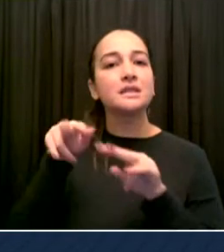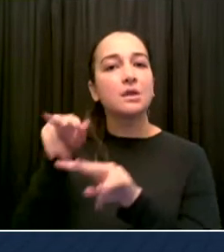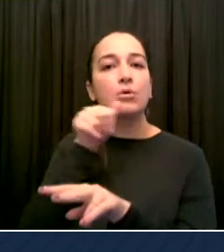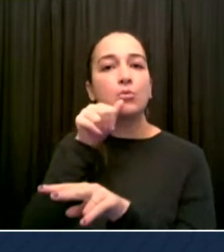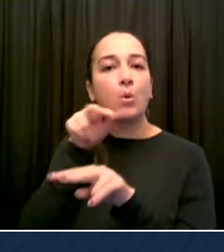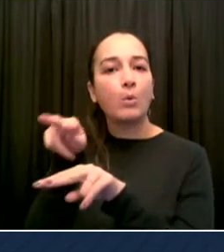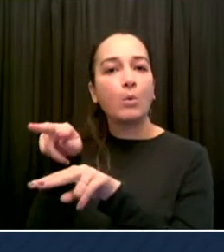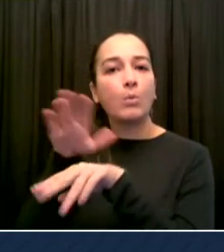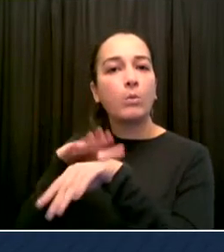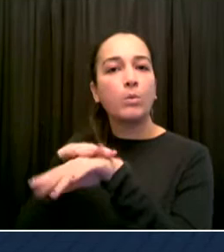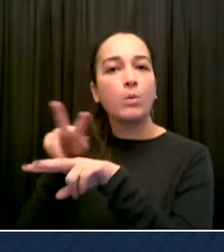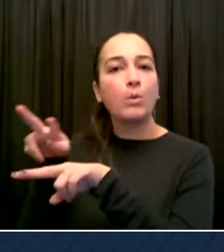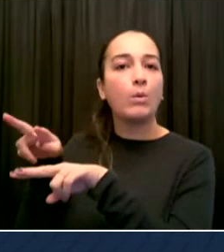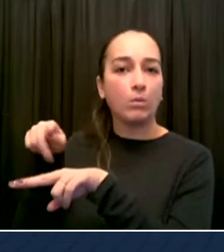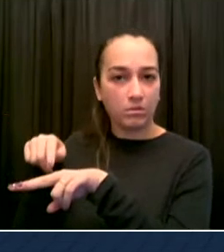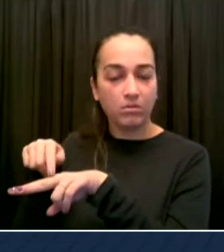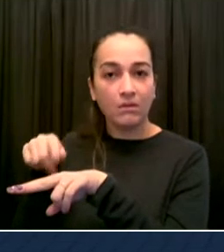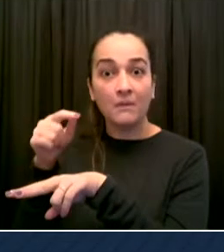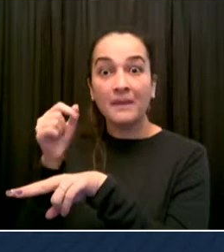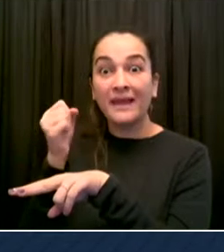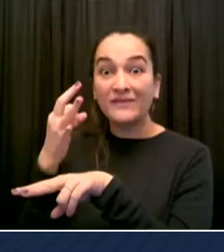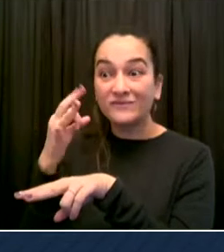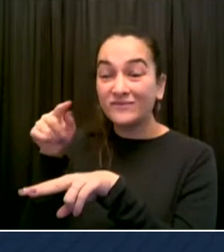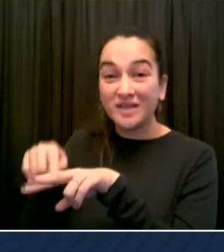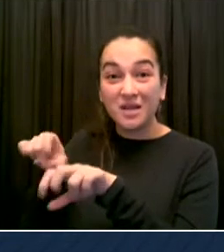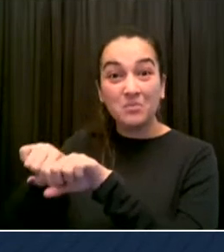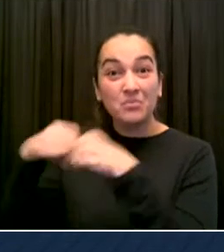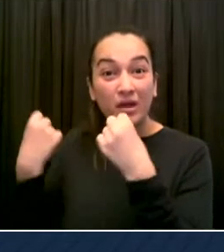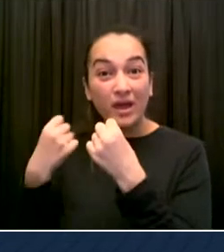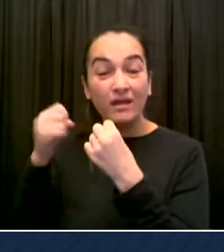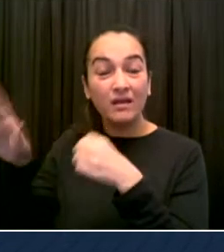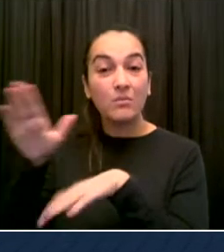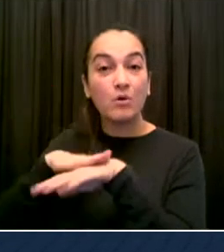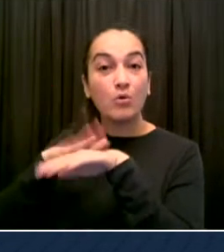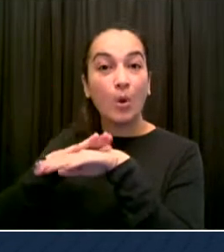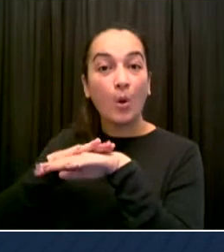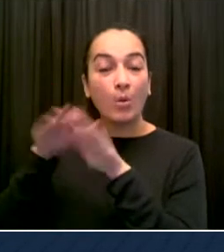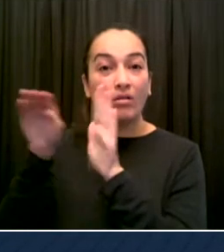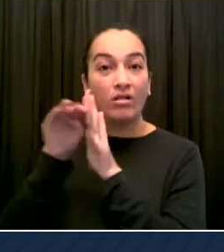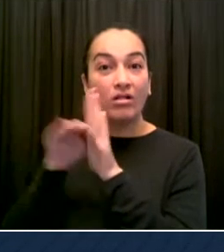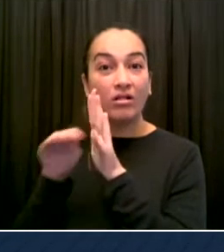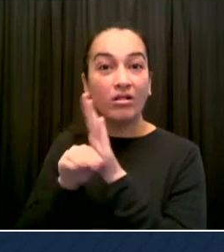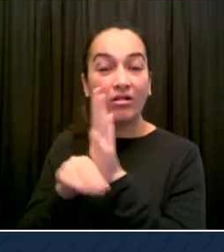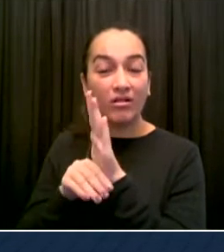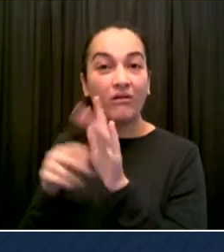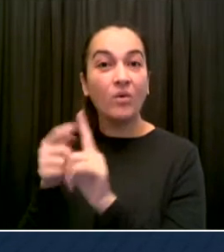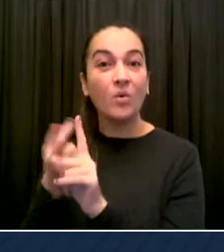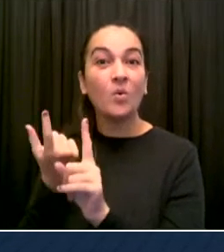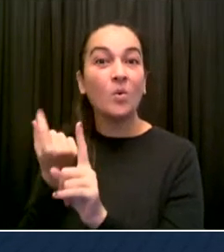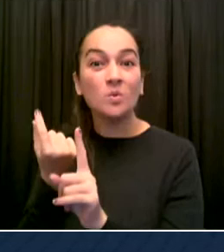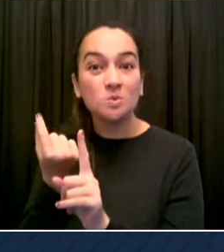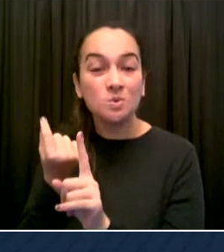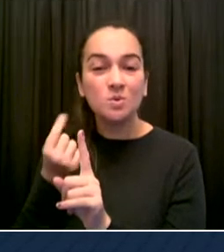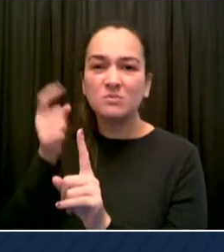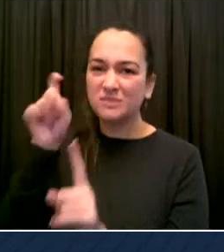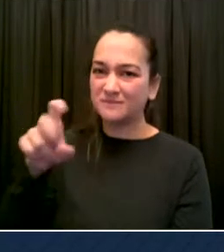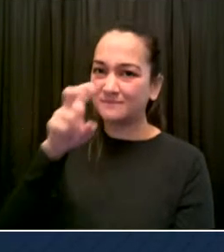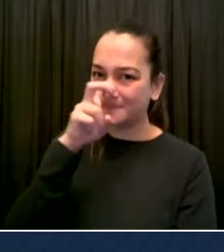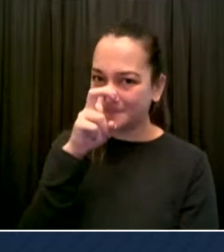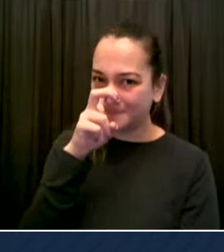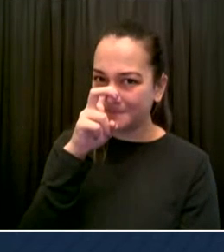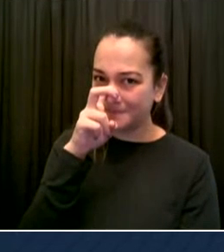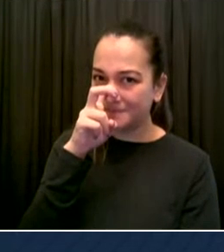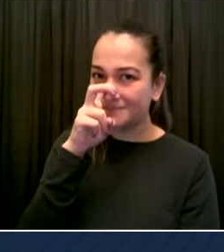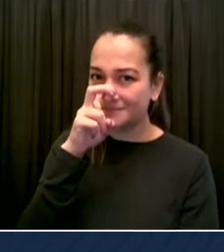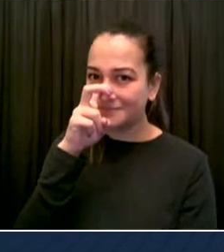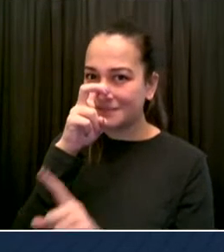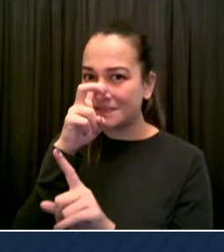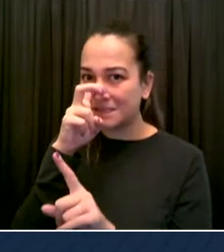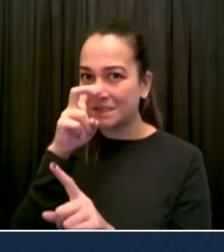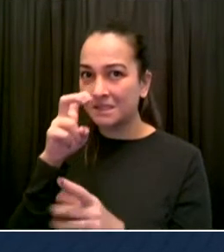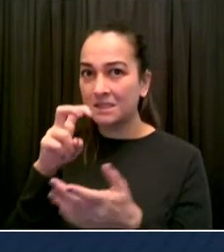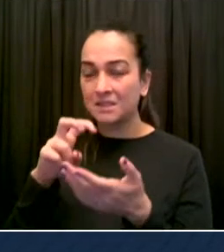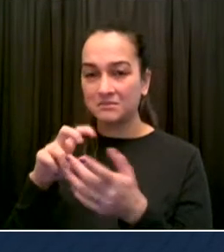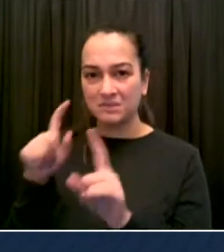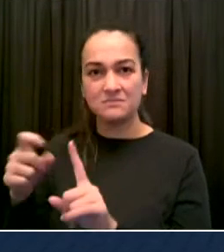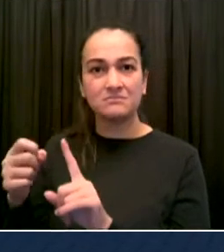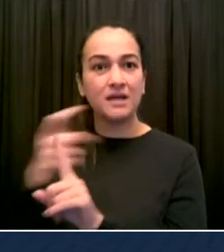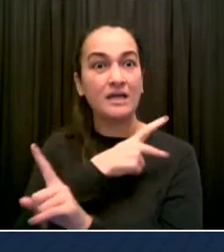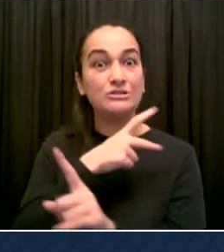THE BAROD, NEW YORK STATE